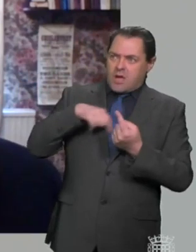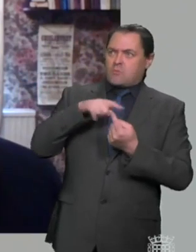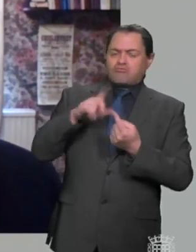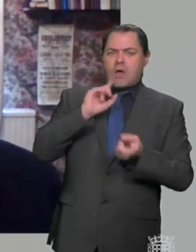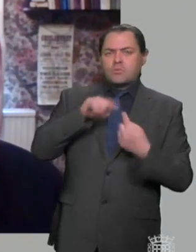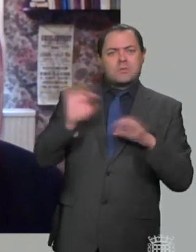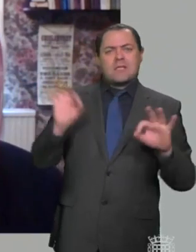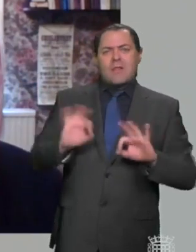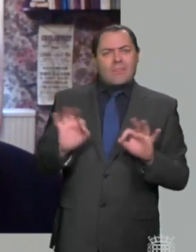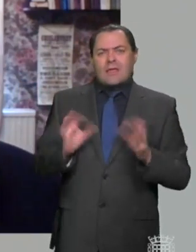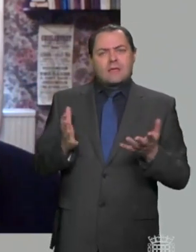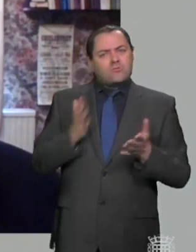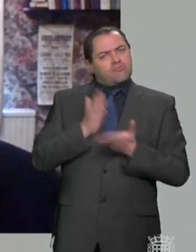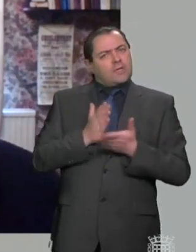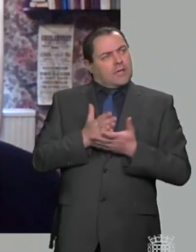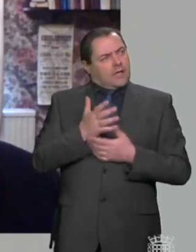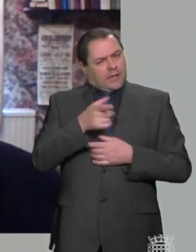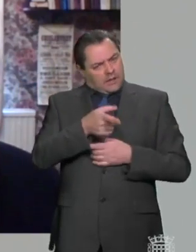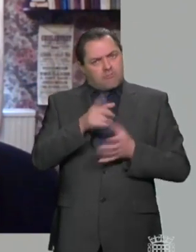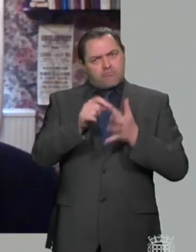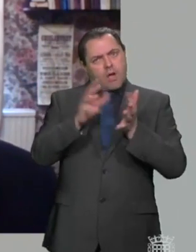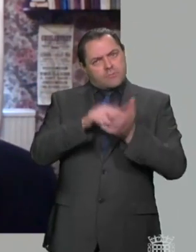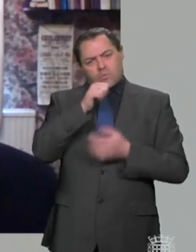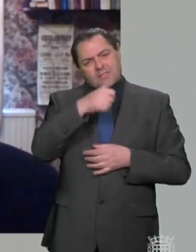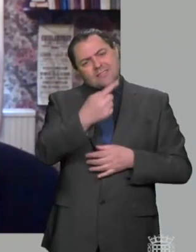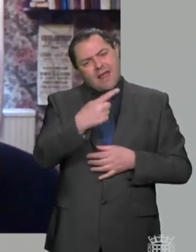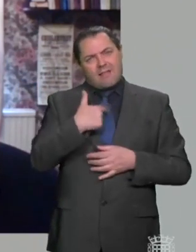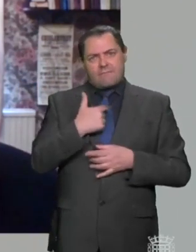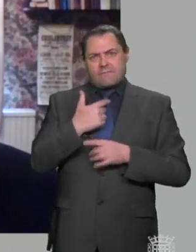Will the Prime Minister use the authority of his office, please, to bang heads together